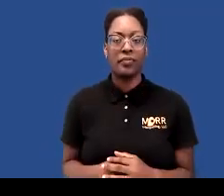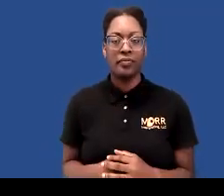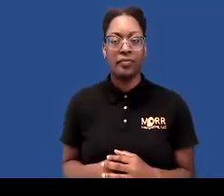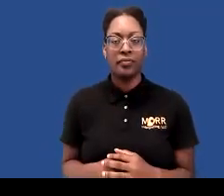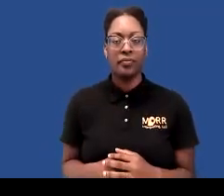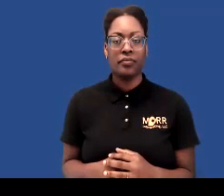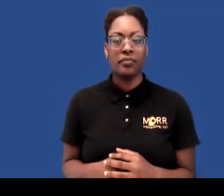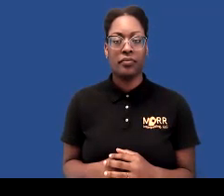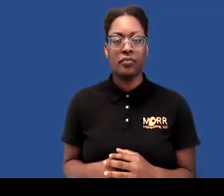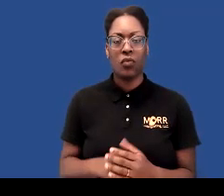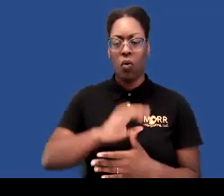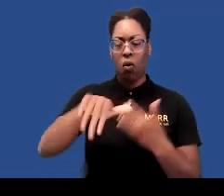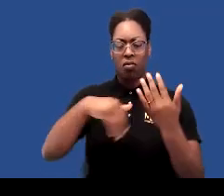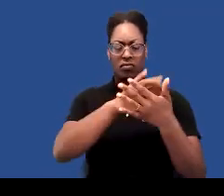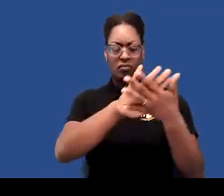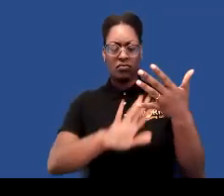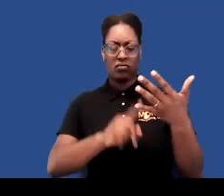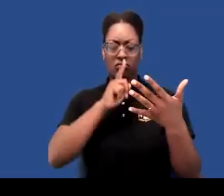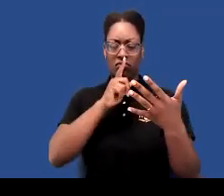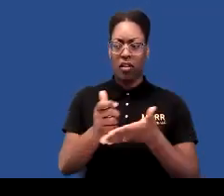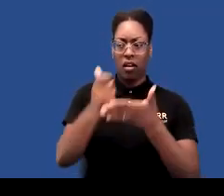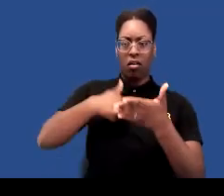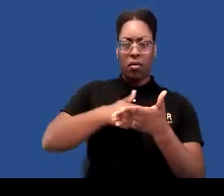of grading practices and how to build more equitable assessments for our students.